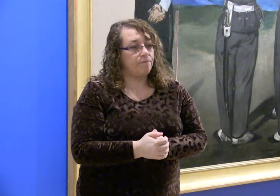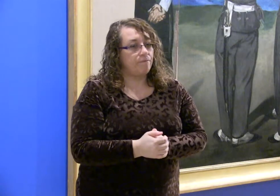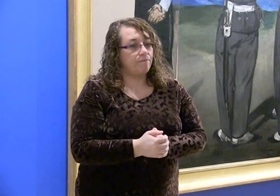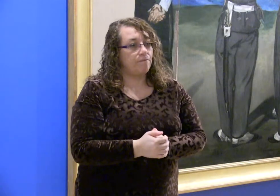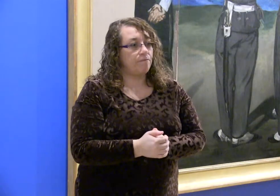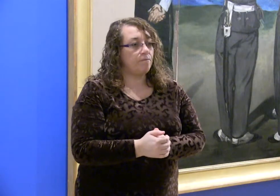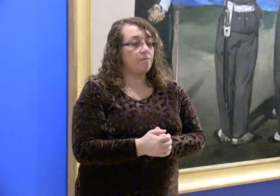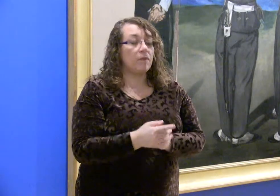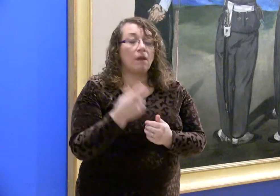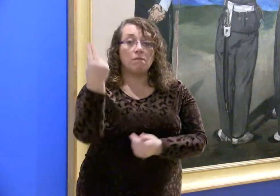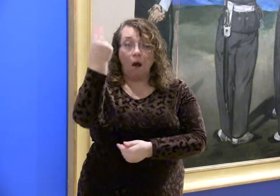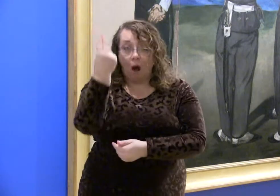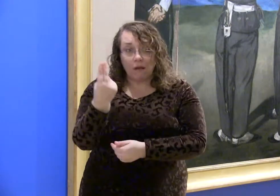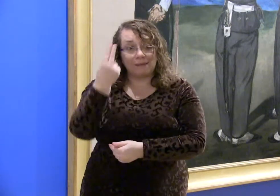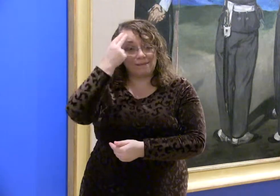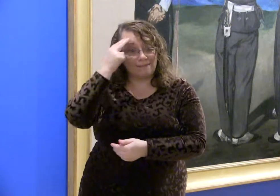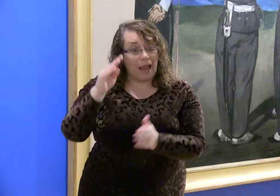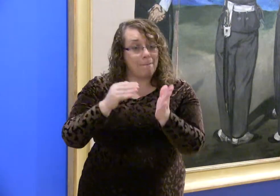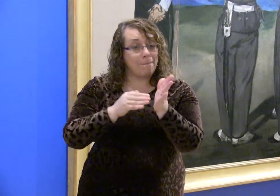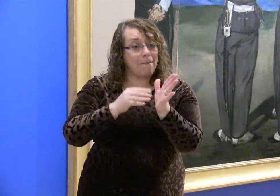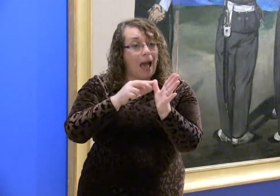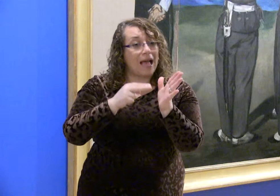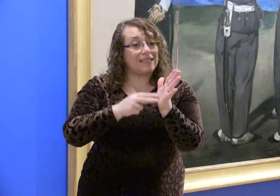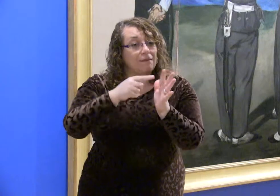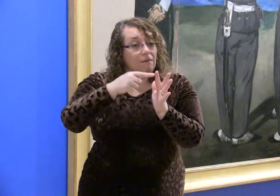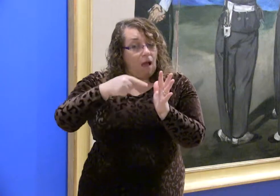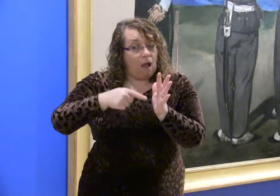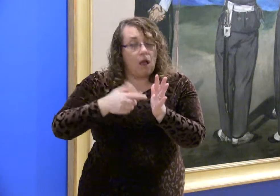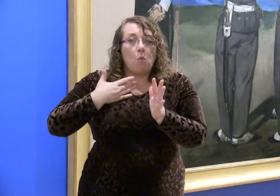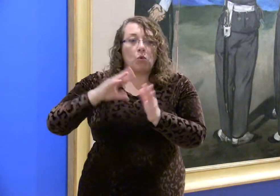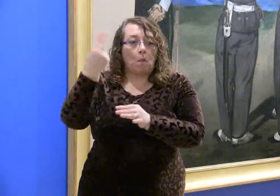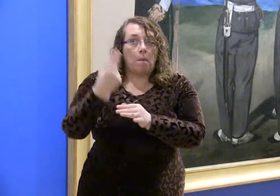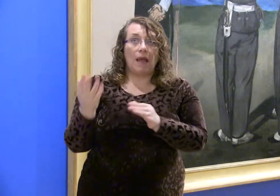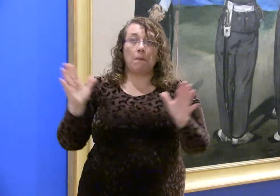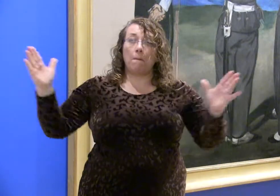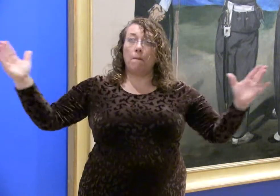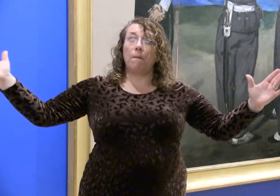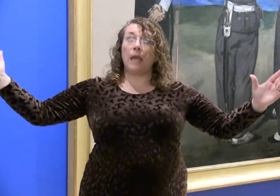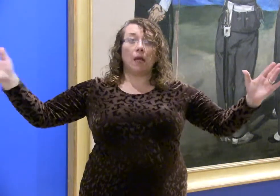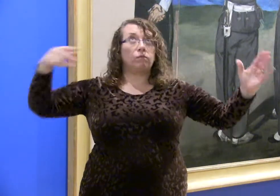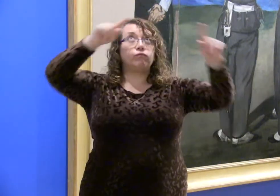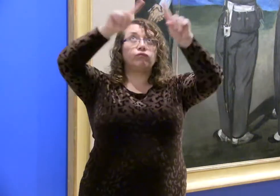Manet wanted to paint a large composition to exhibit at the next year's Salon exhibition